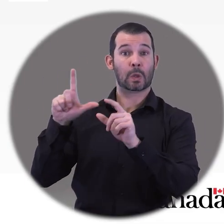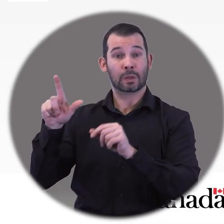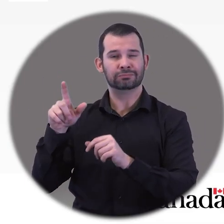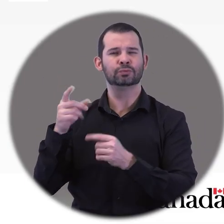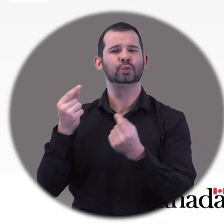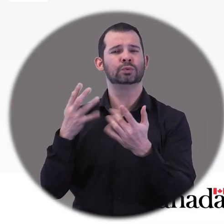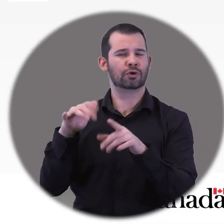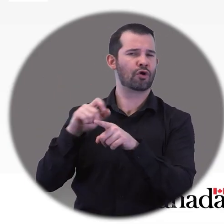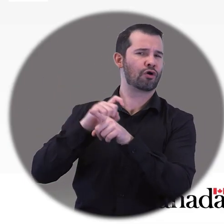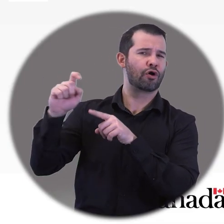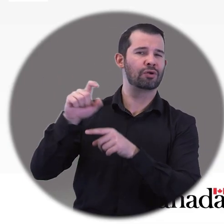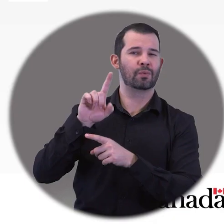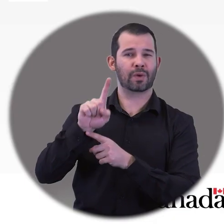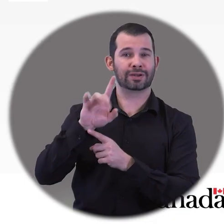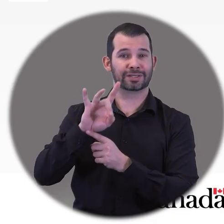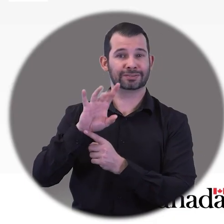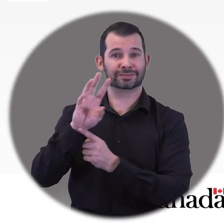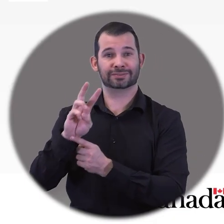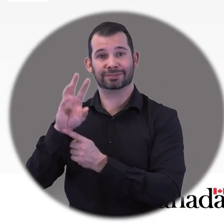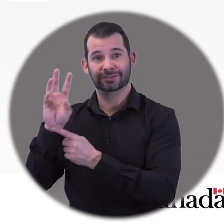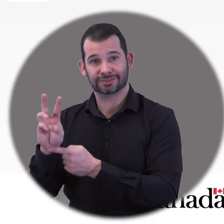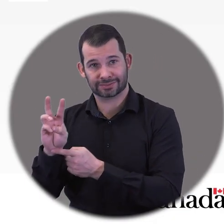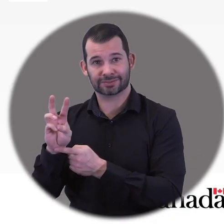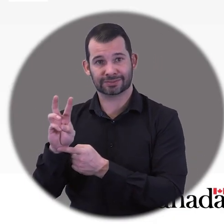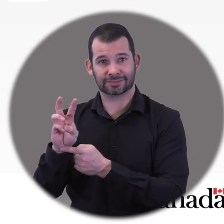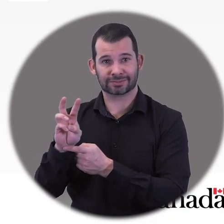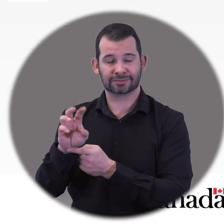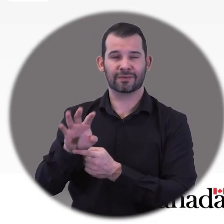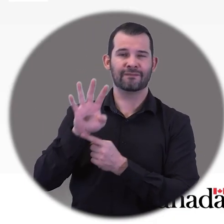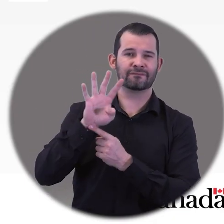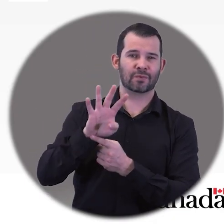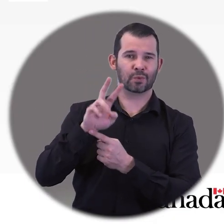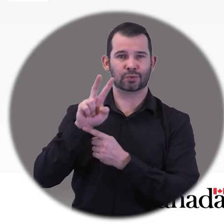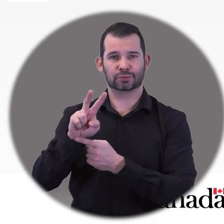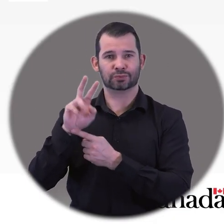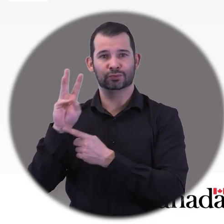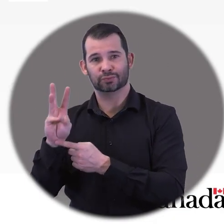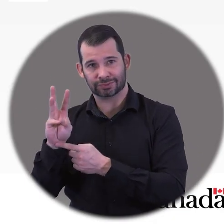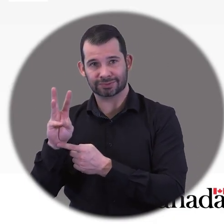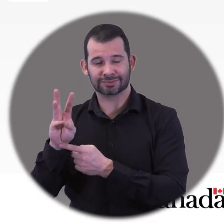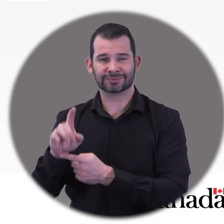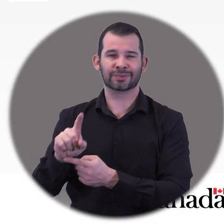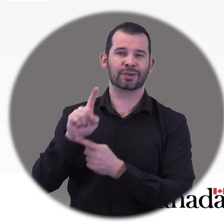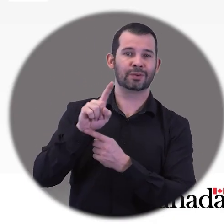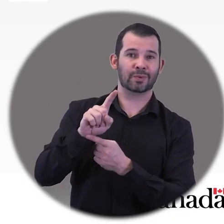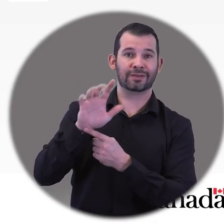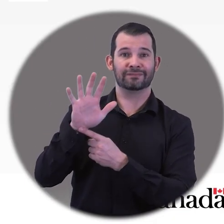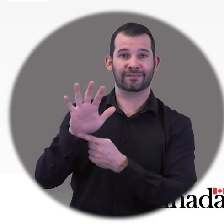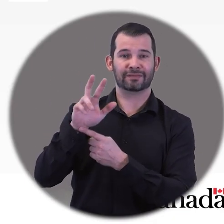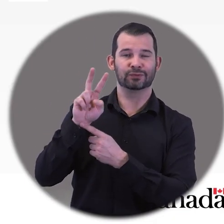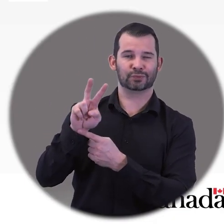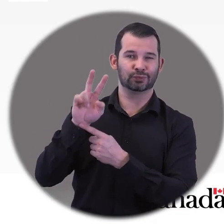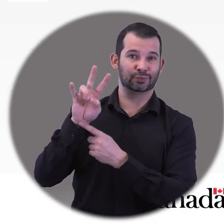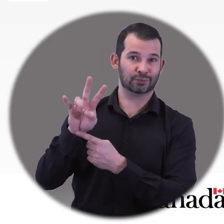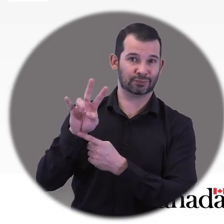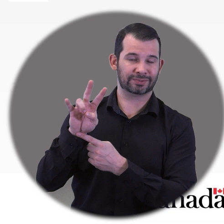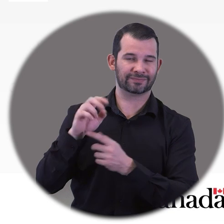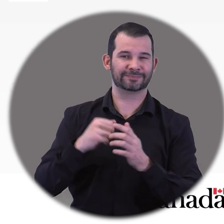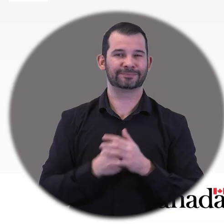call 1-866-426-1527.